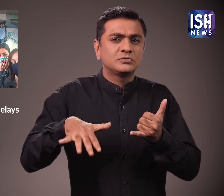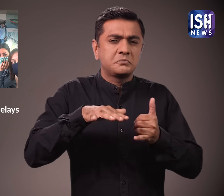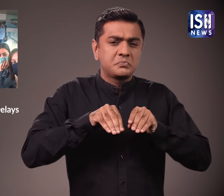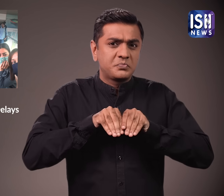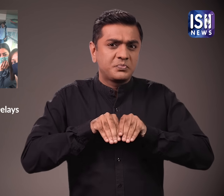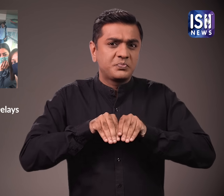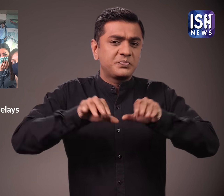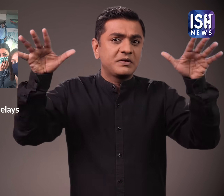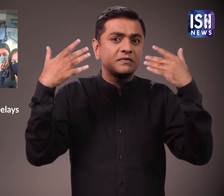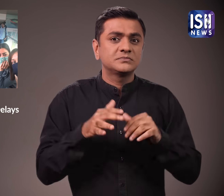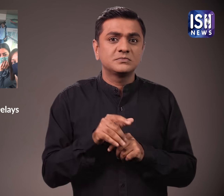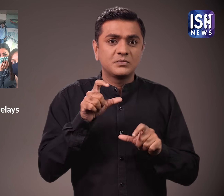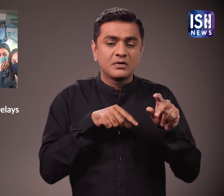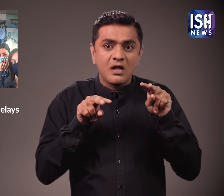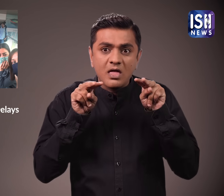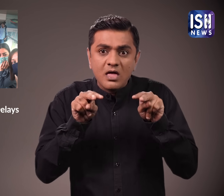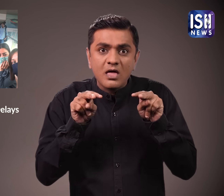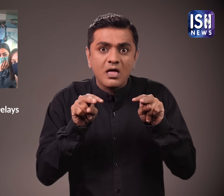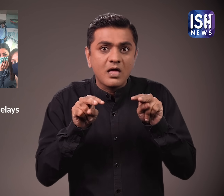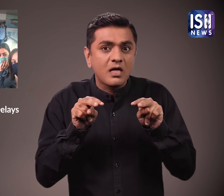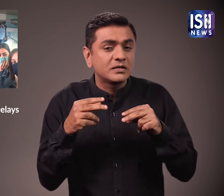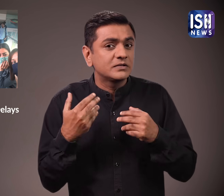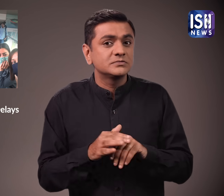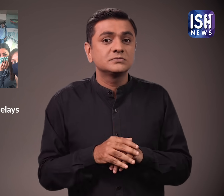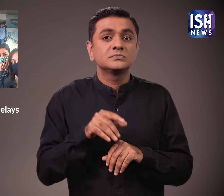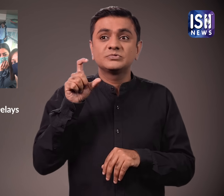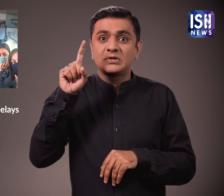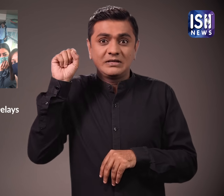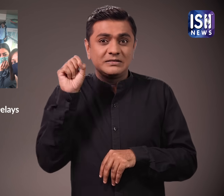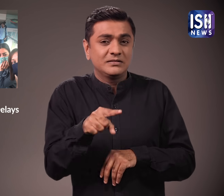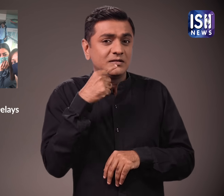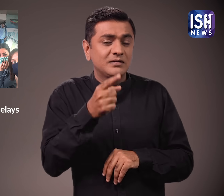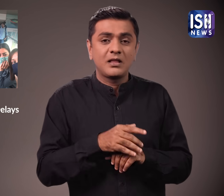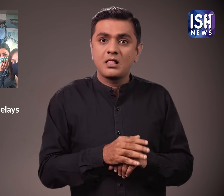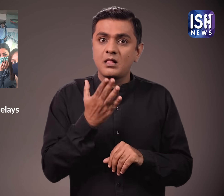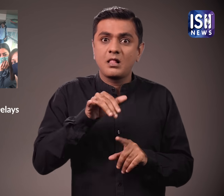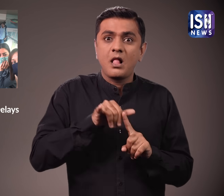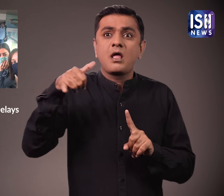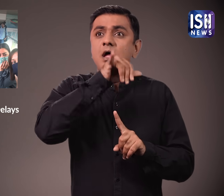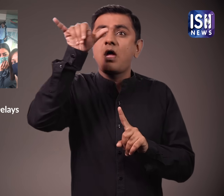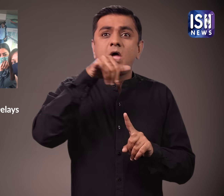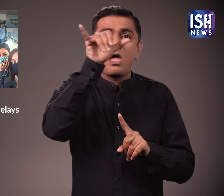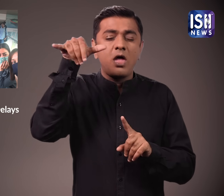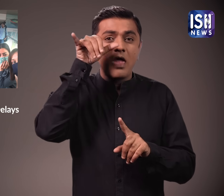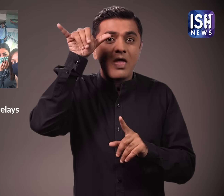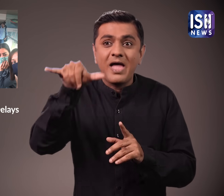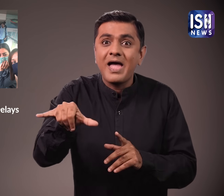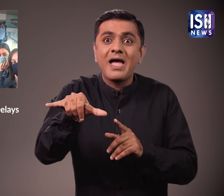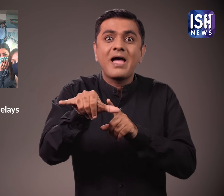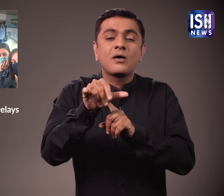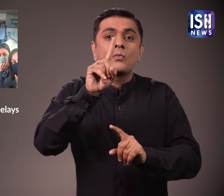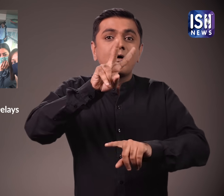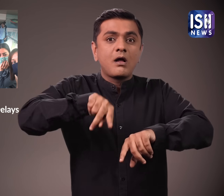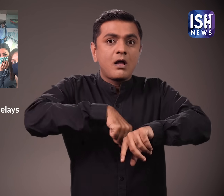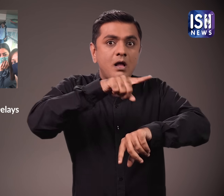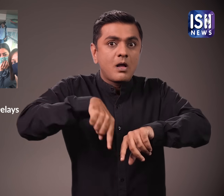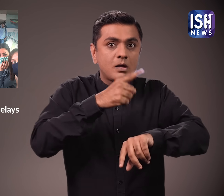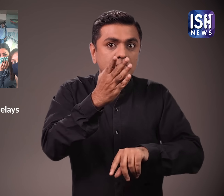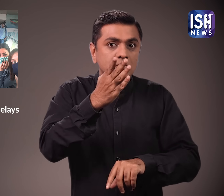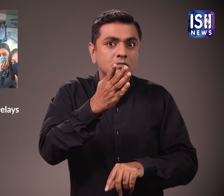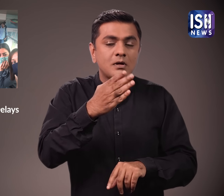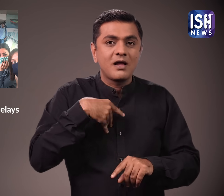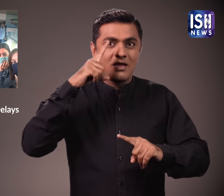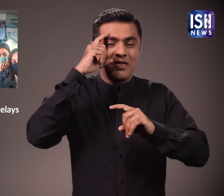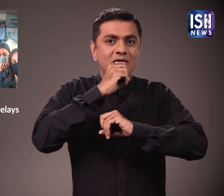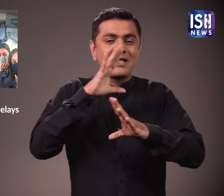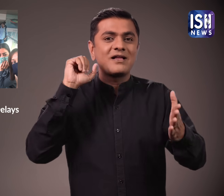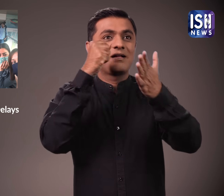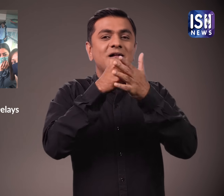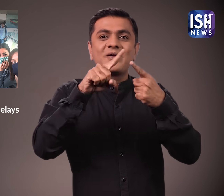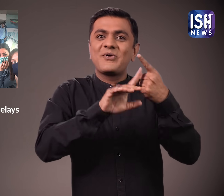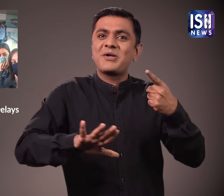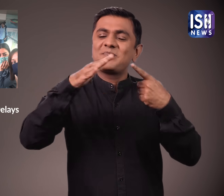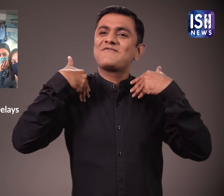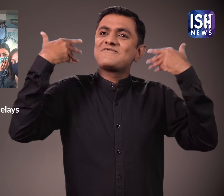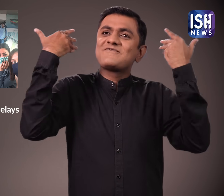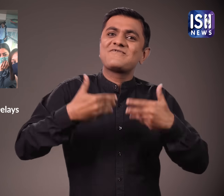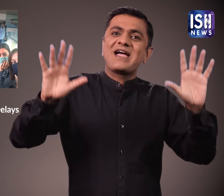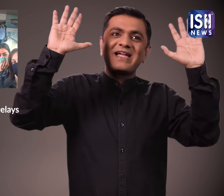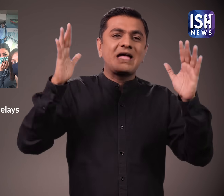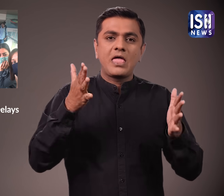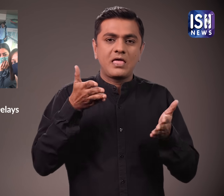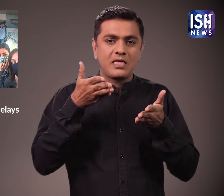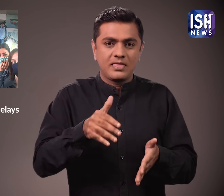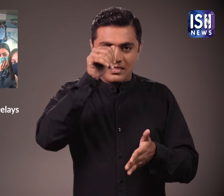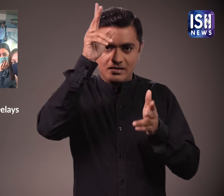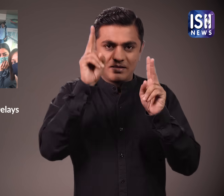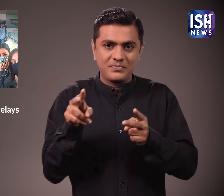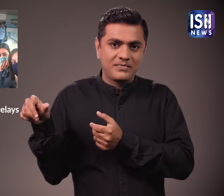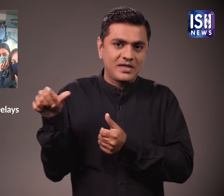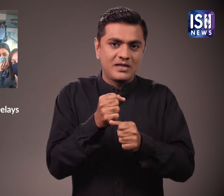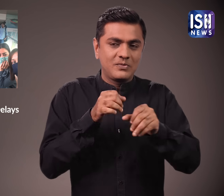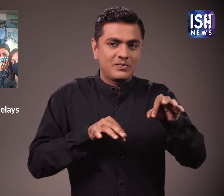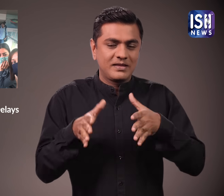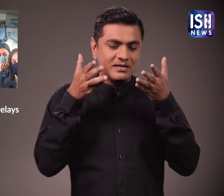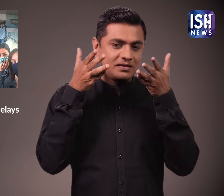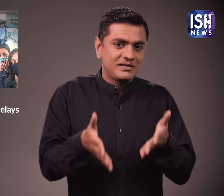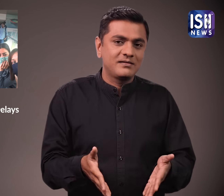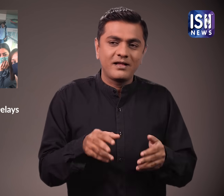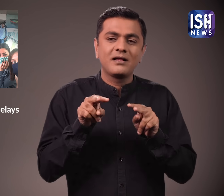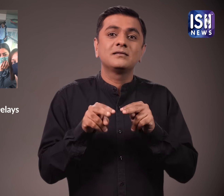After the incident went viral, a passenger commented, "After a 12 hour flight, I hoped to reach Europe but I am here in Guwahati, India."